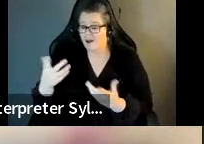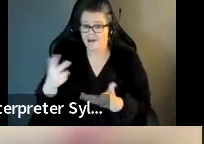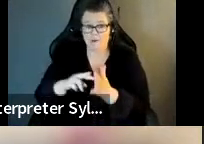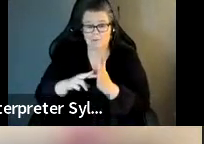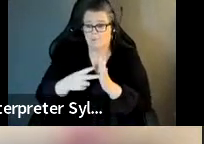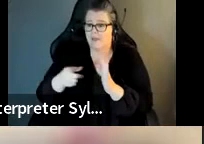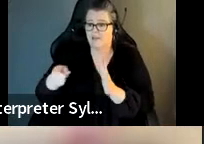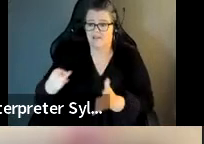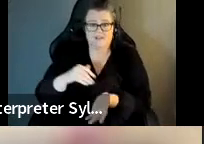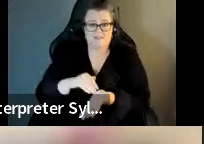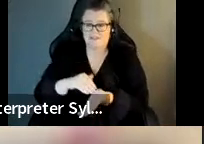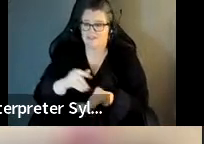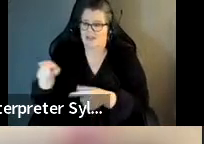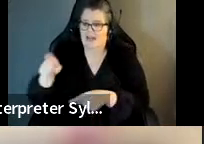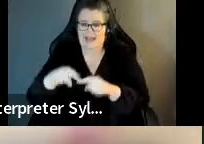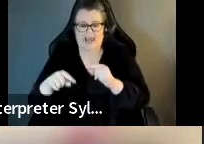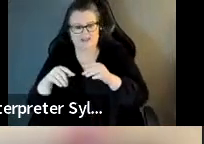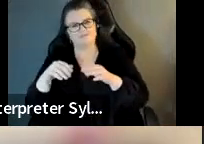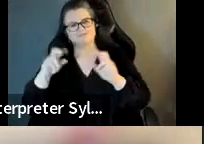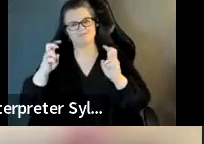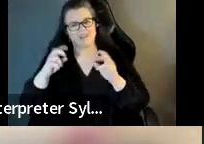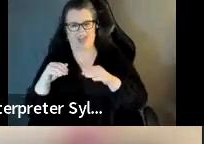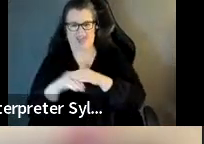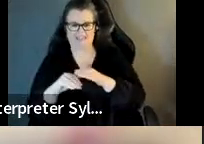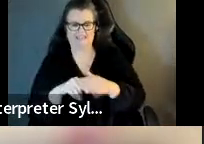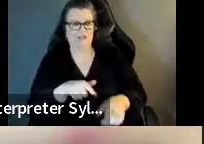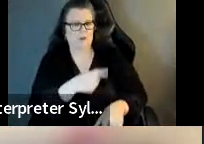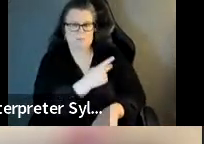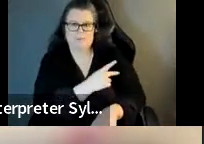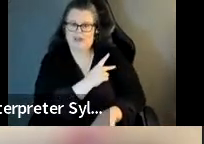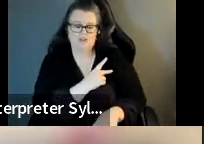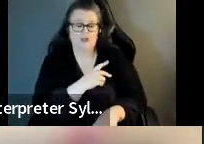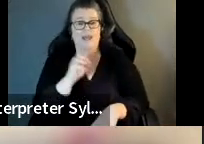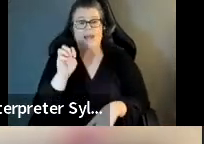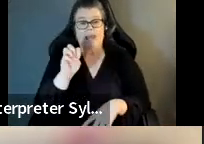For example, ENT and ophthalmology professionals are required to physically position themselves